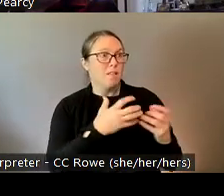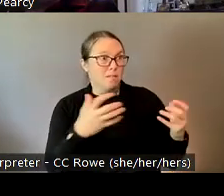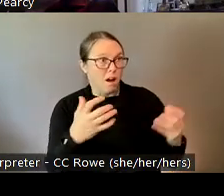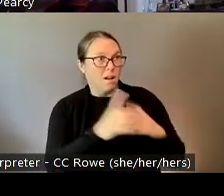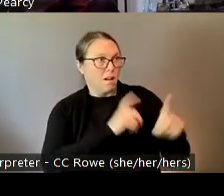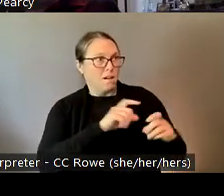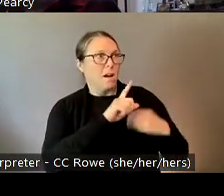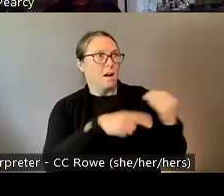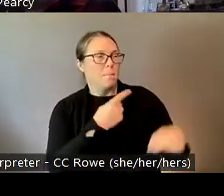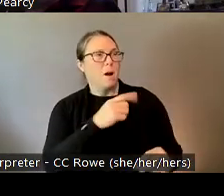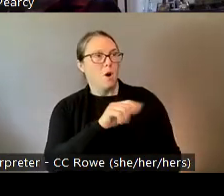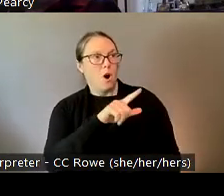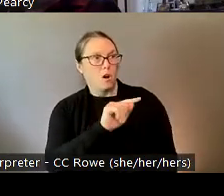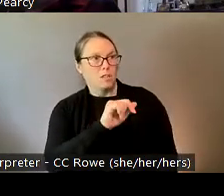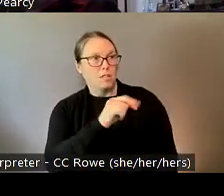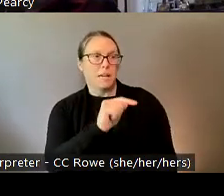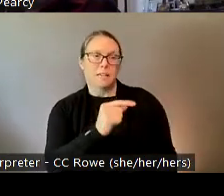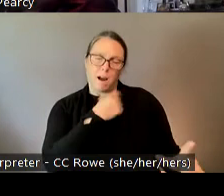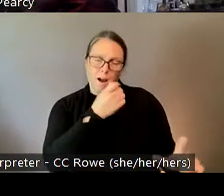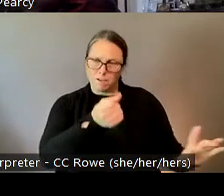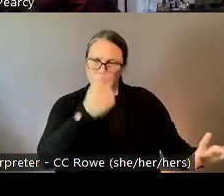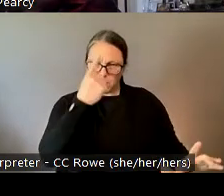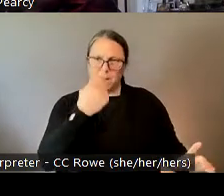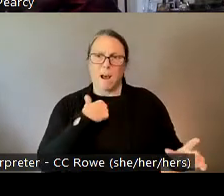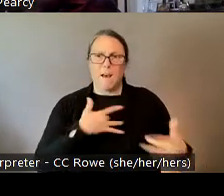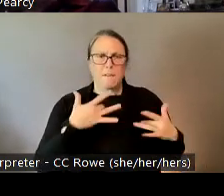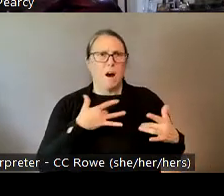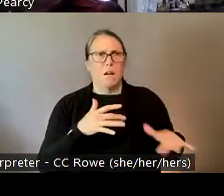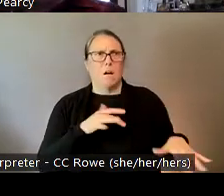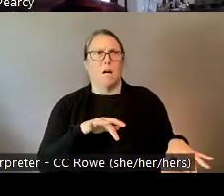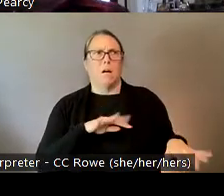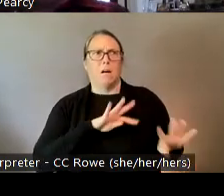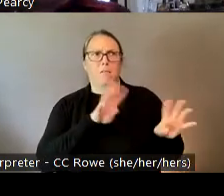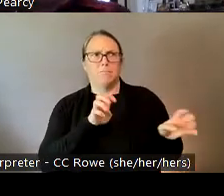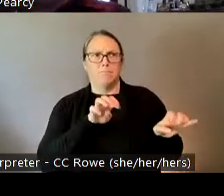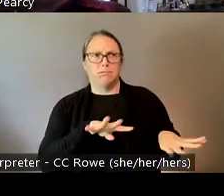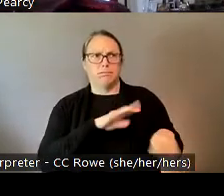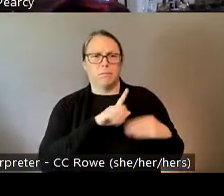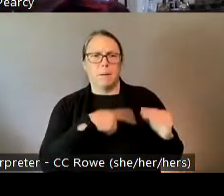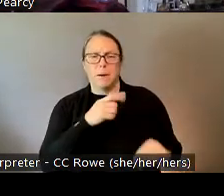I totally understand. I too felt just question marks about alt texts. We're gonna go through a demo right now.